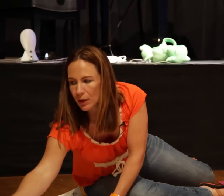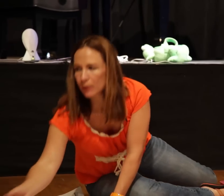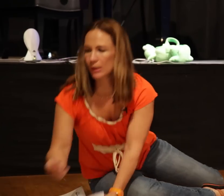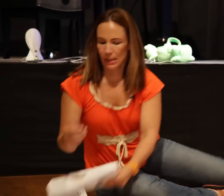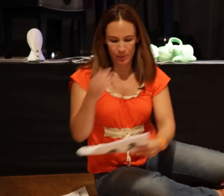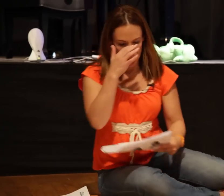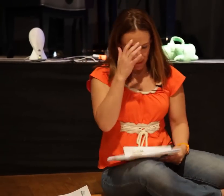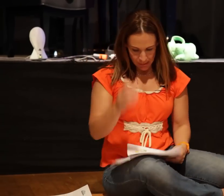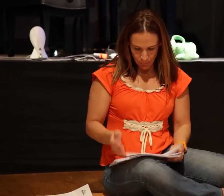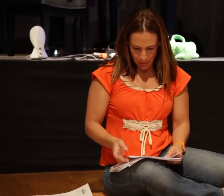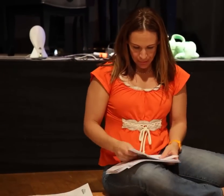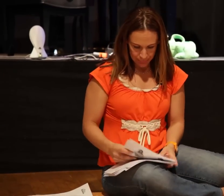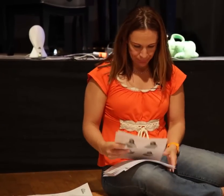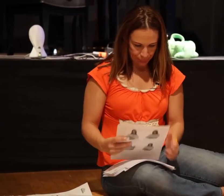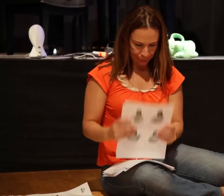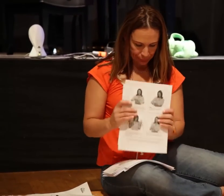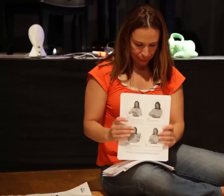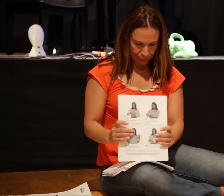We can take them down and pass them around.